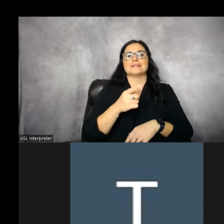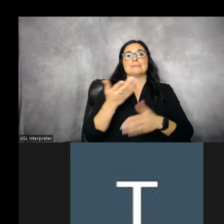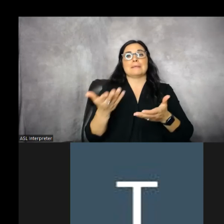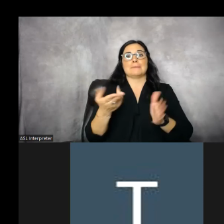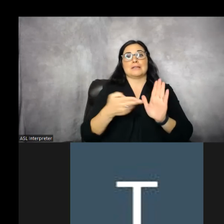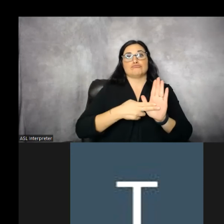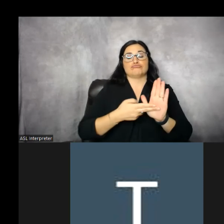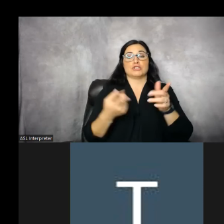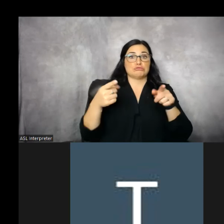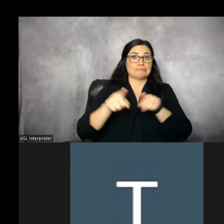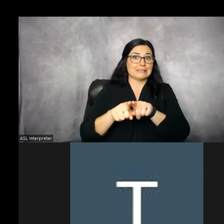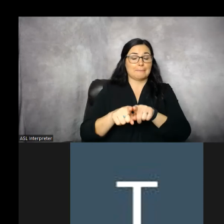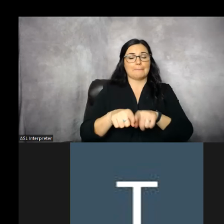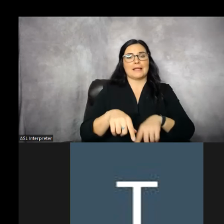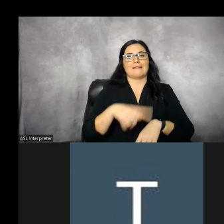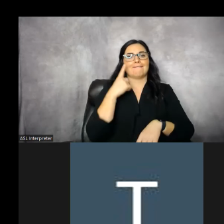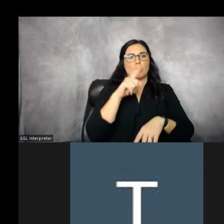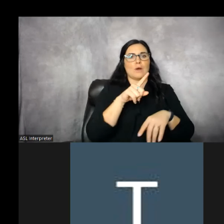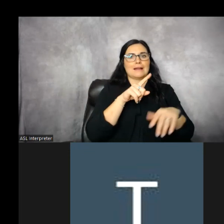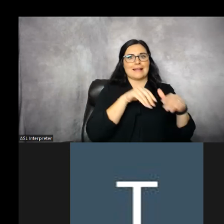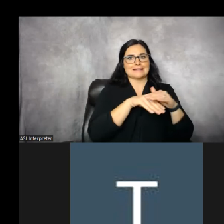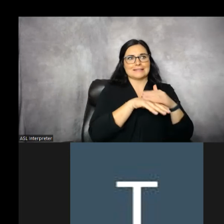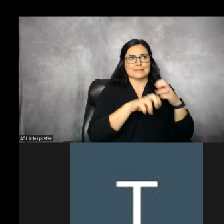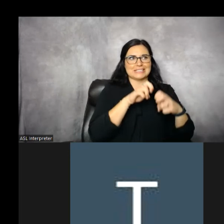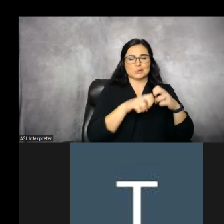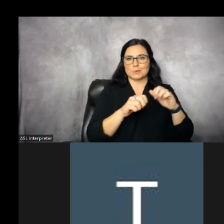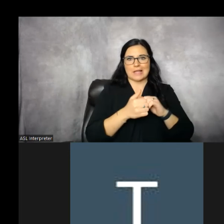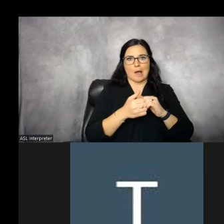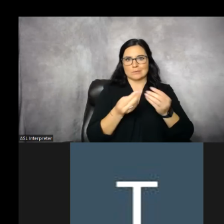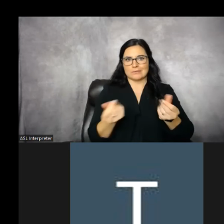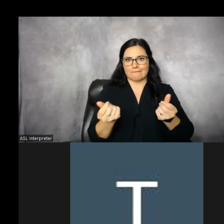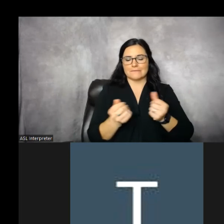to address those accessibility issues? Right. That's a great question.